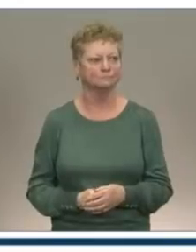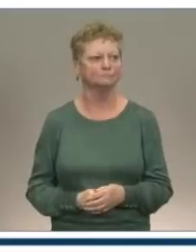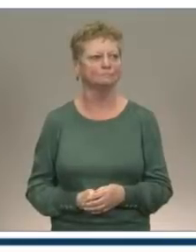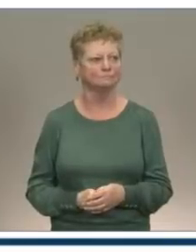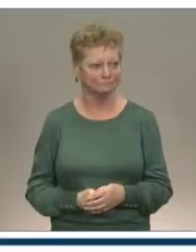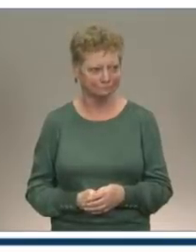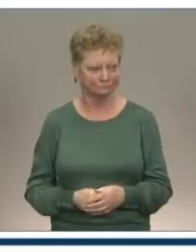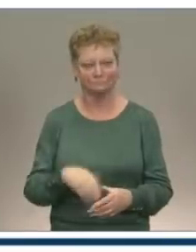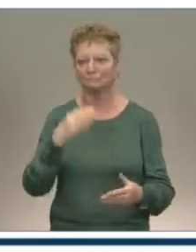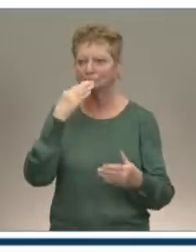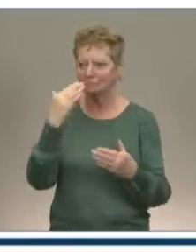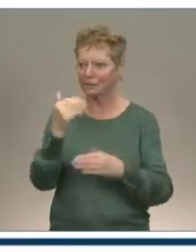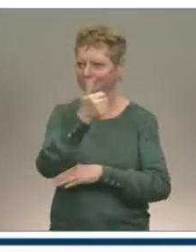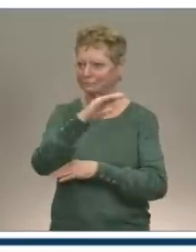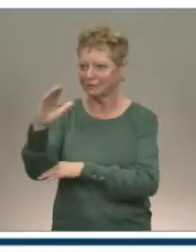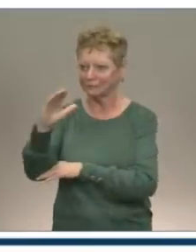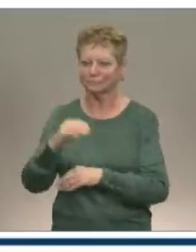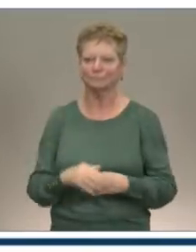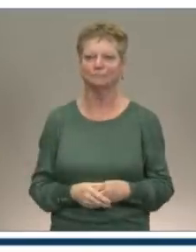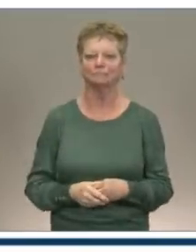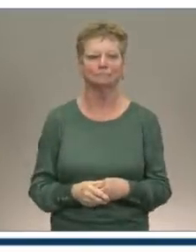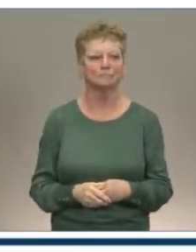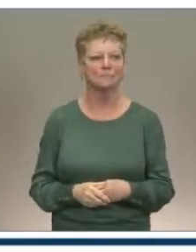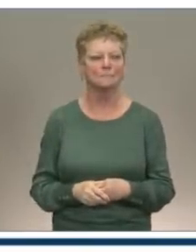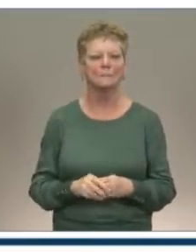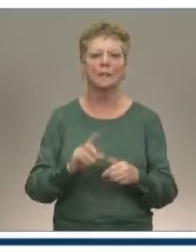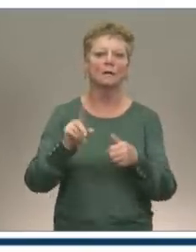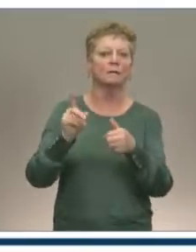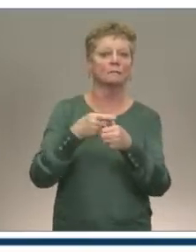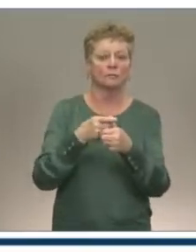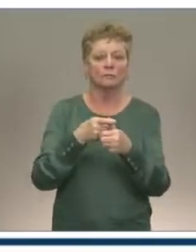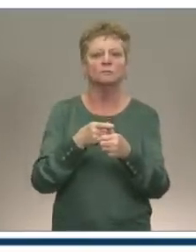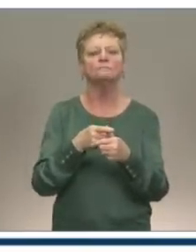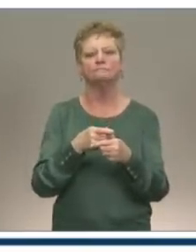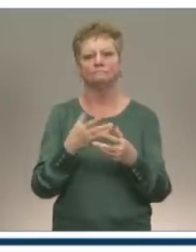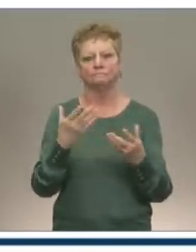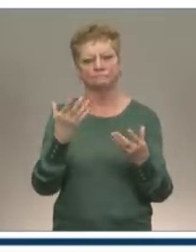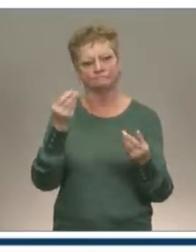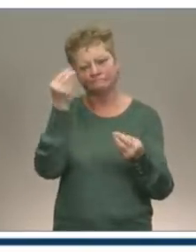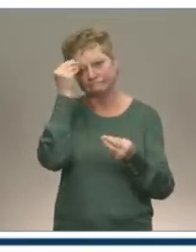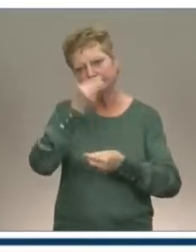thank you good afternoon everyone um before we begin i'd like to send my sincere condolences to